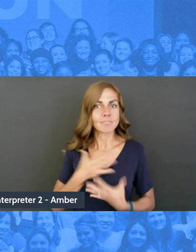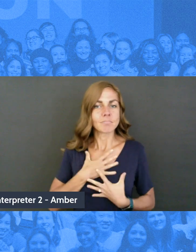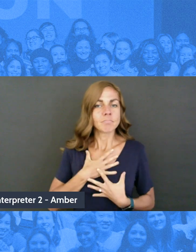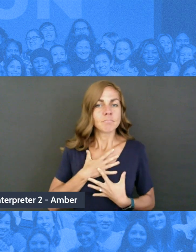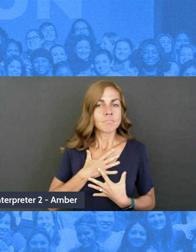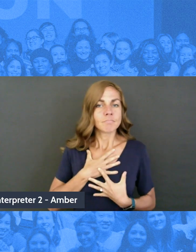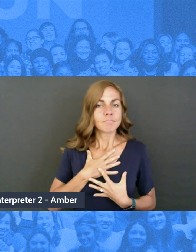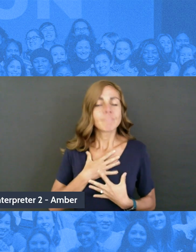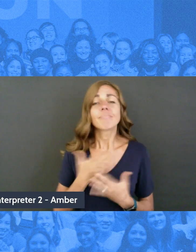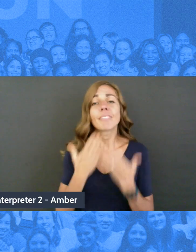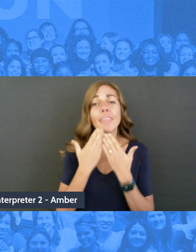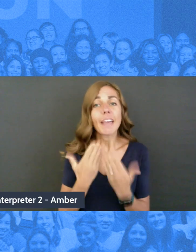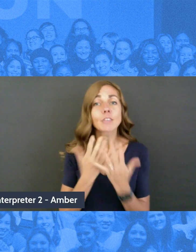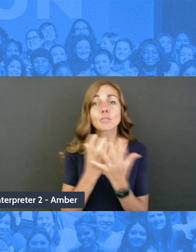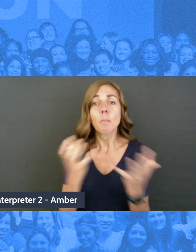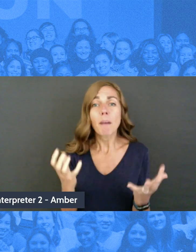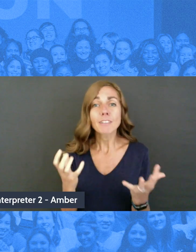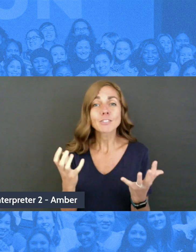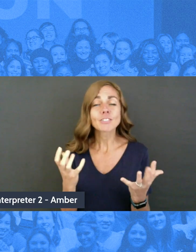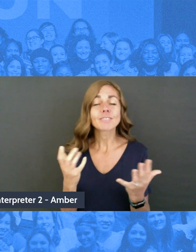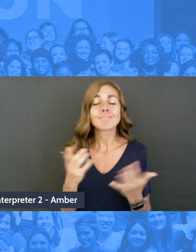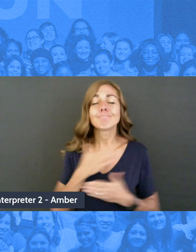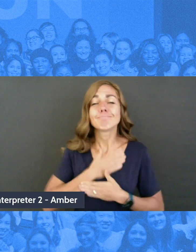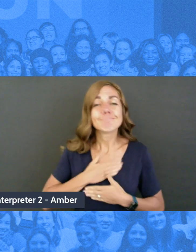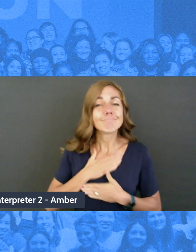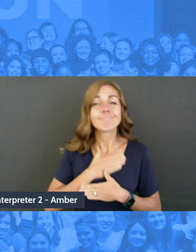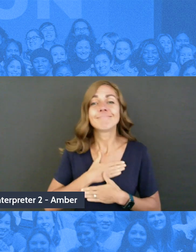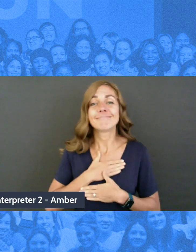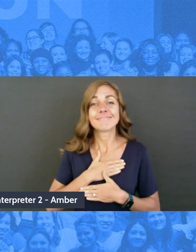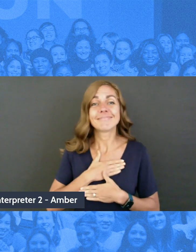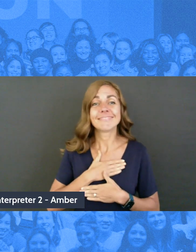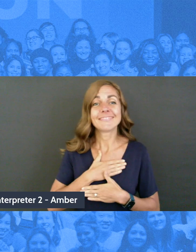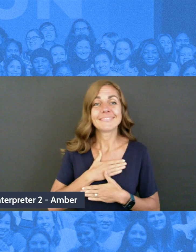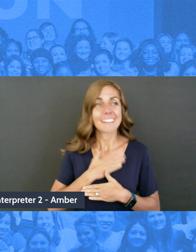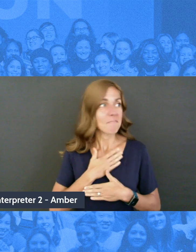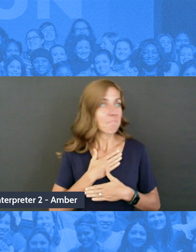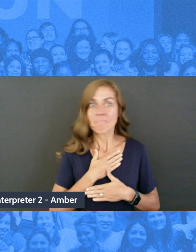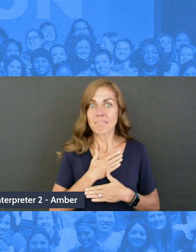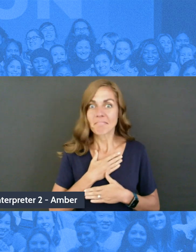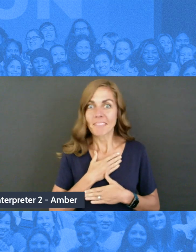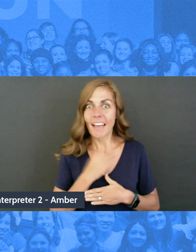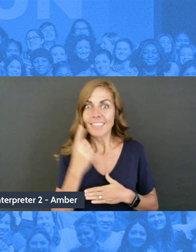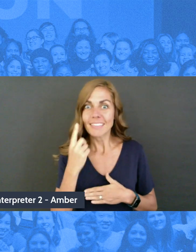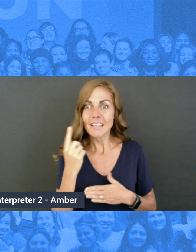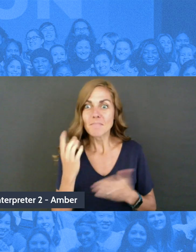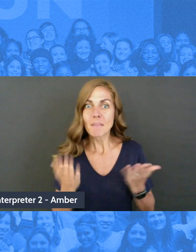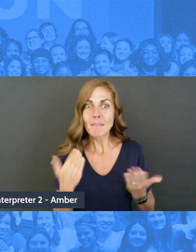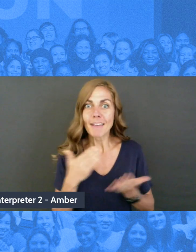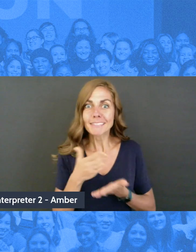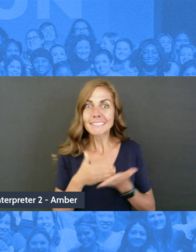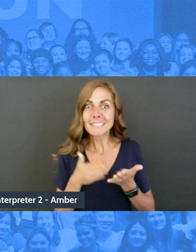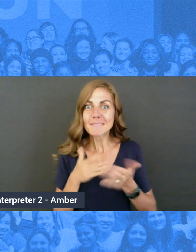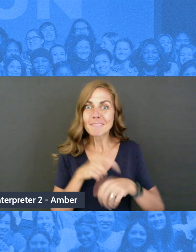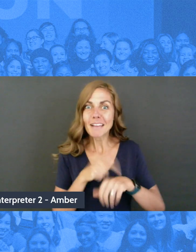Thank you so much. It's been a pleasure. I think we might have some time to chat for a bit